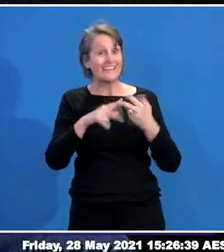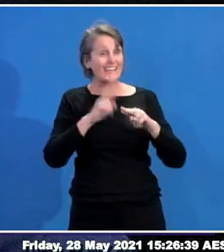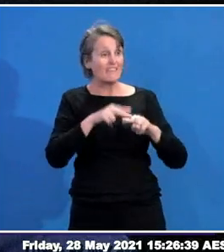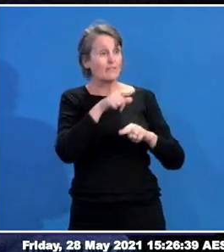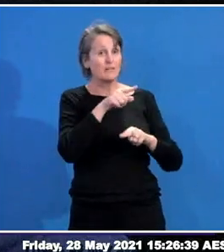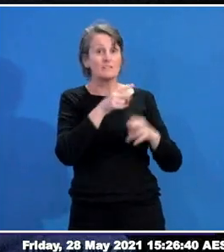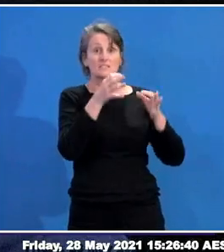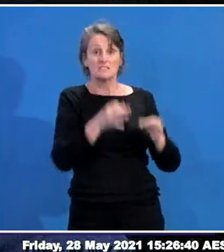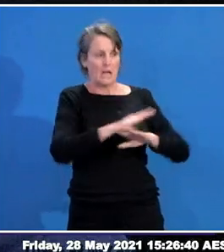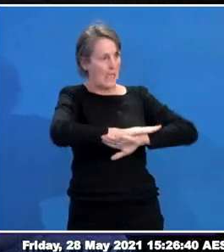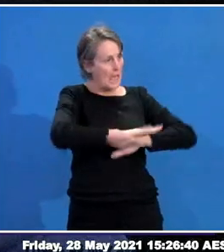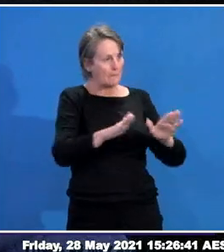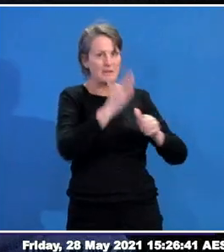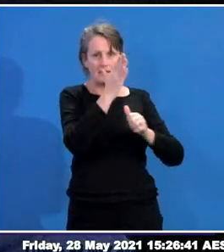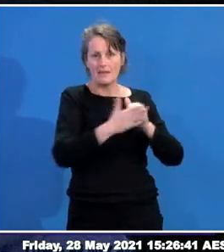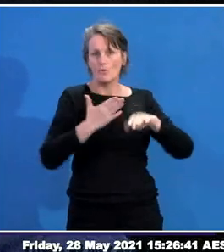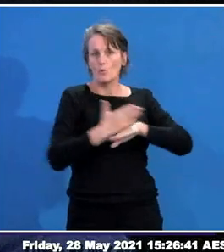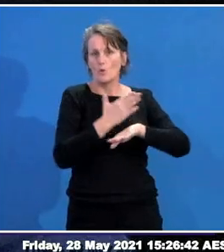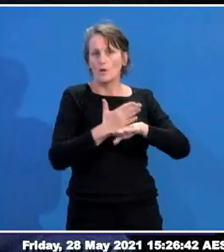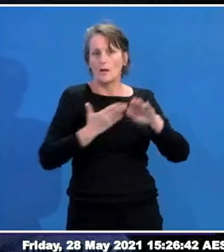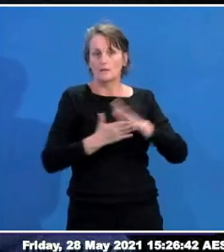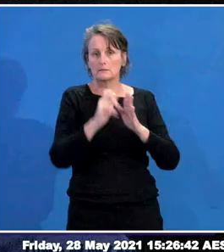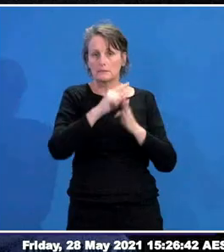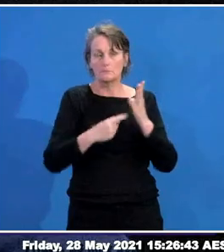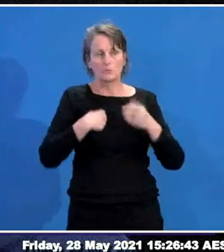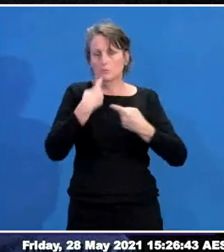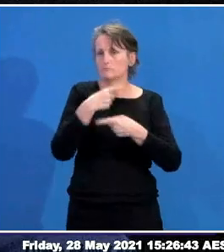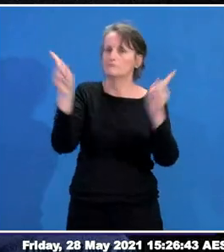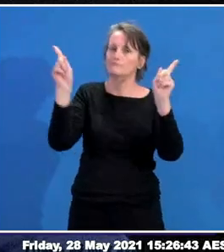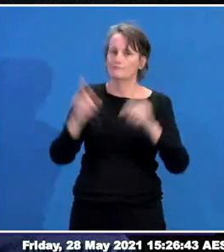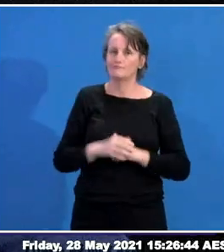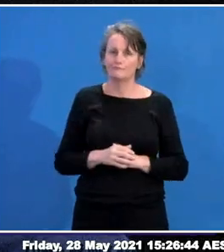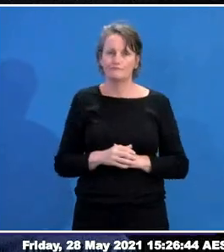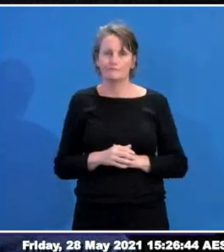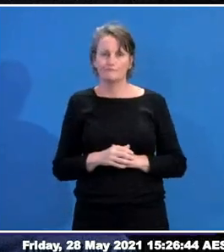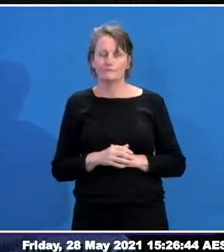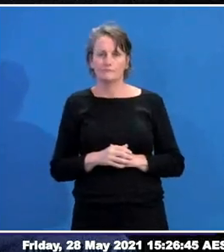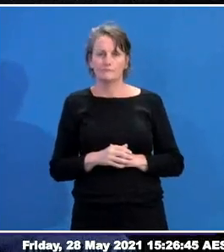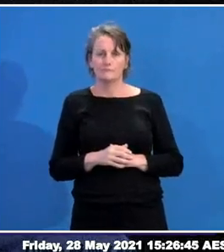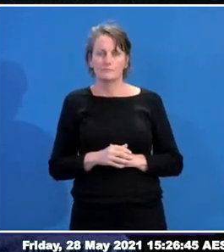We publish all banning orders. Thank you, Commissioners. I have no further questions.